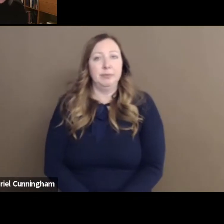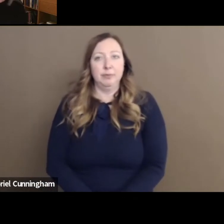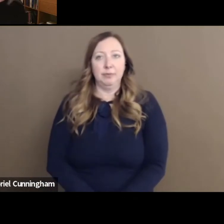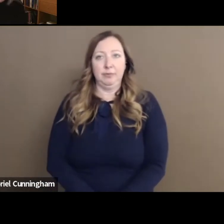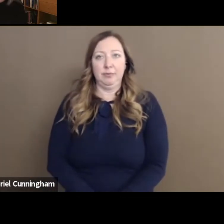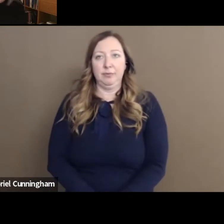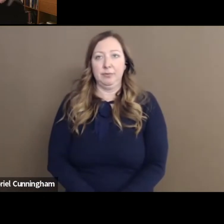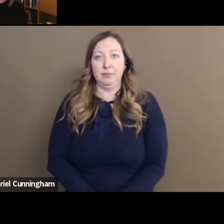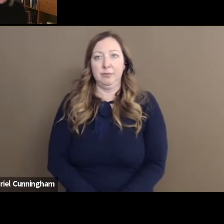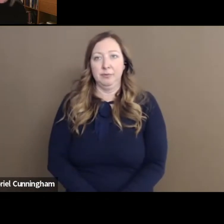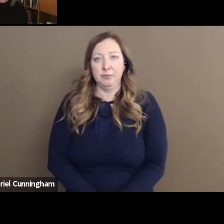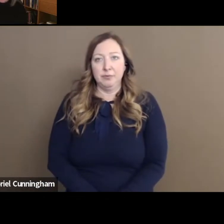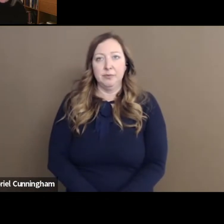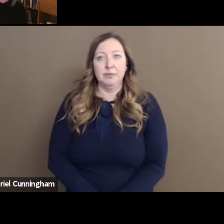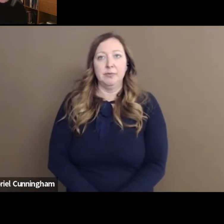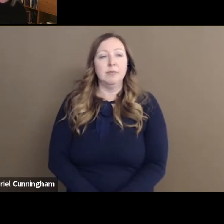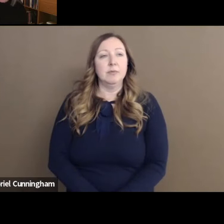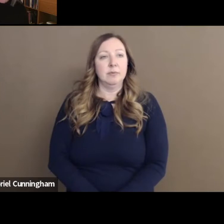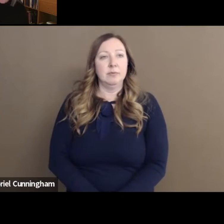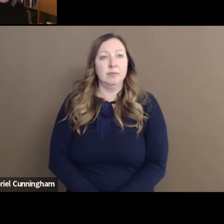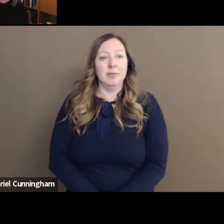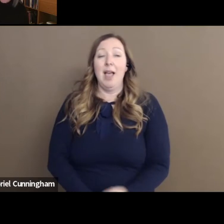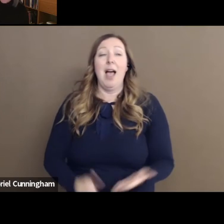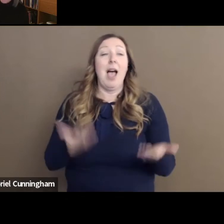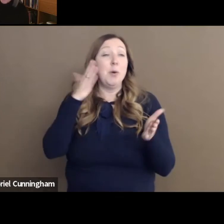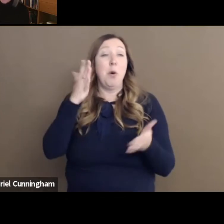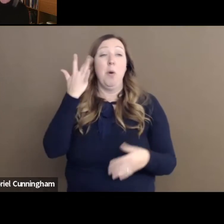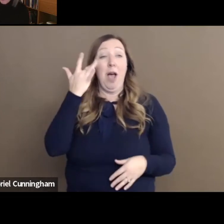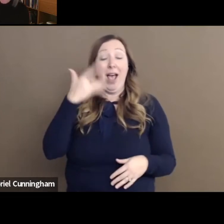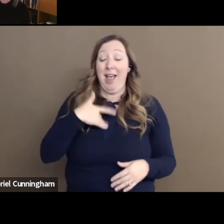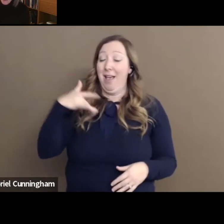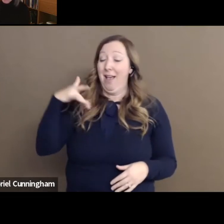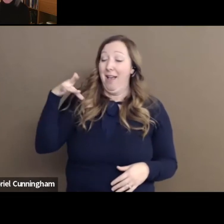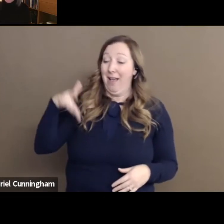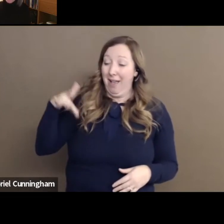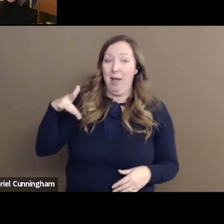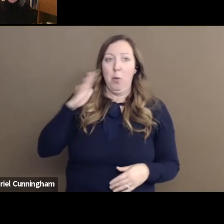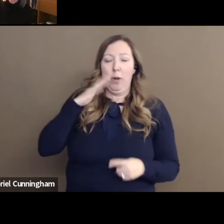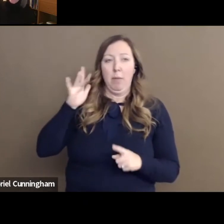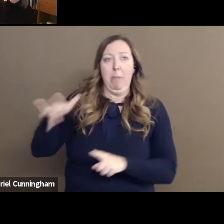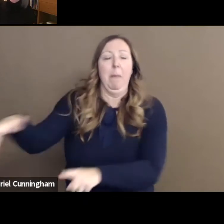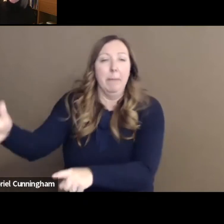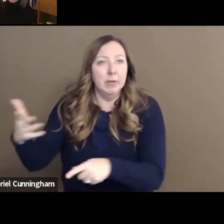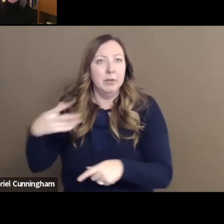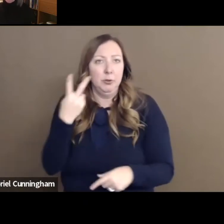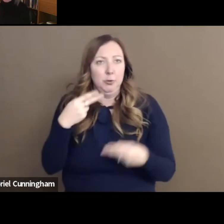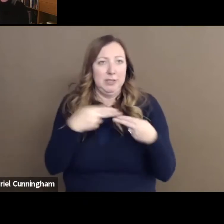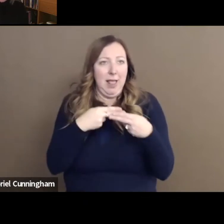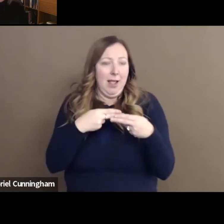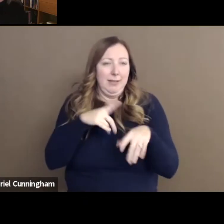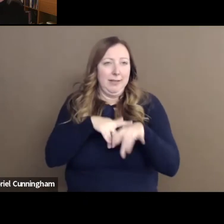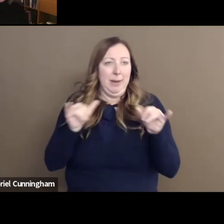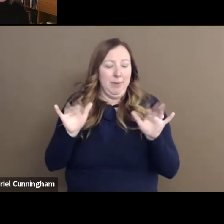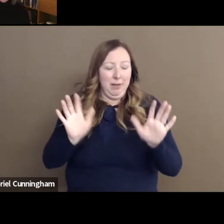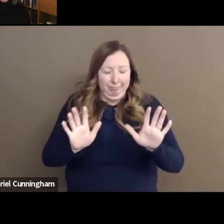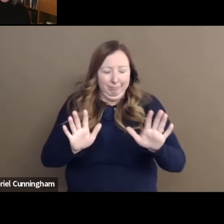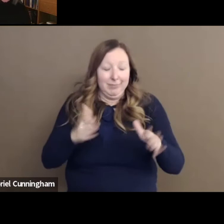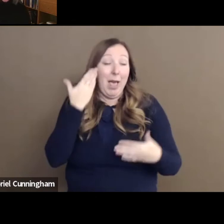this insists on making my slides skip two slides at a time rather than one